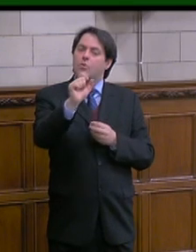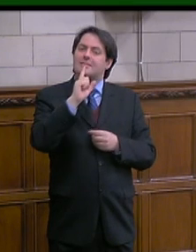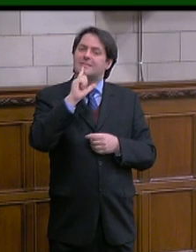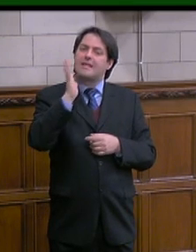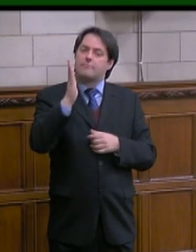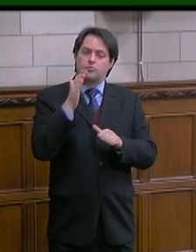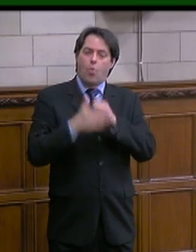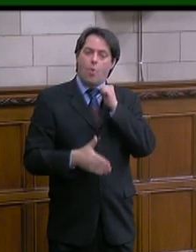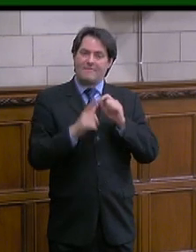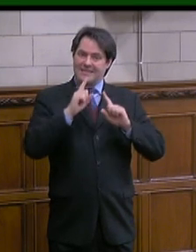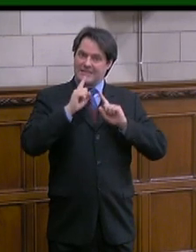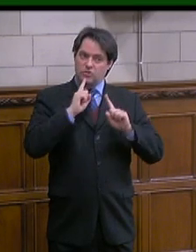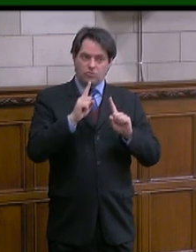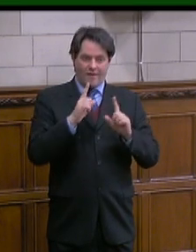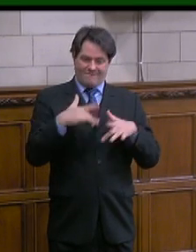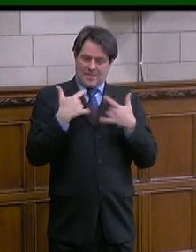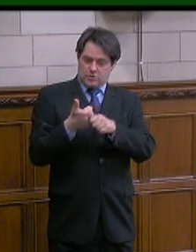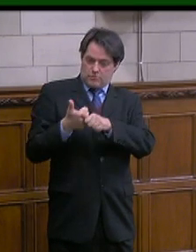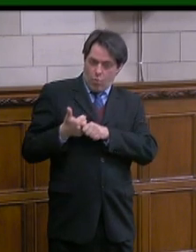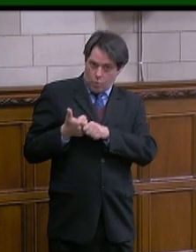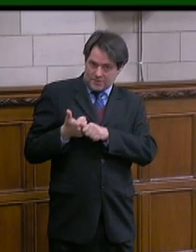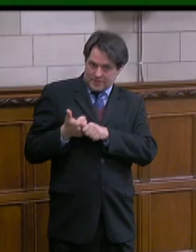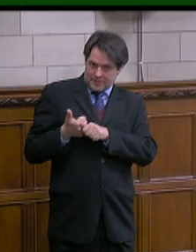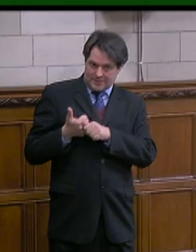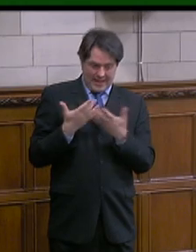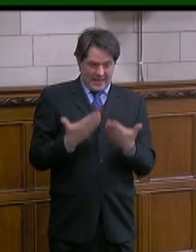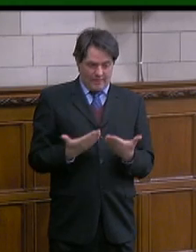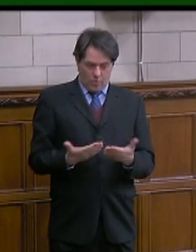regarding teachers feeling supported at the present time.